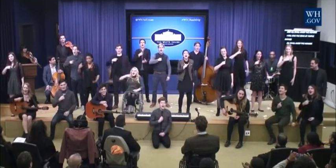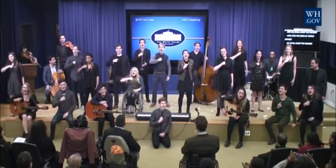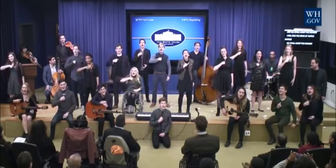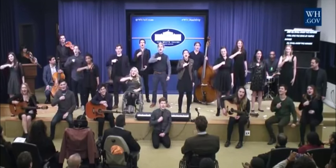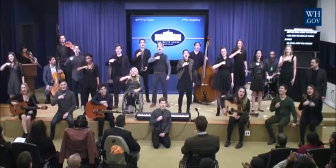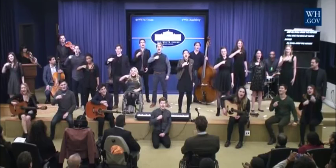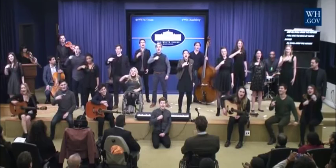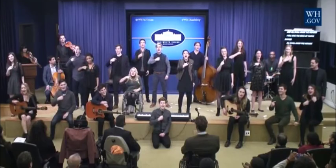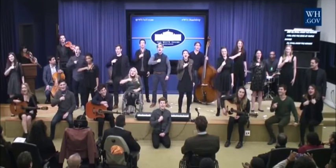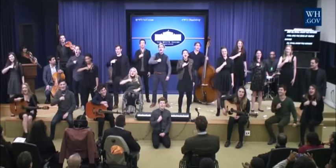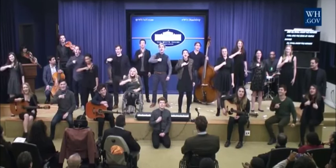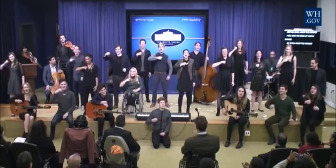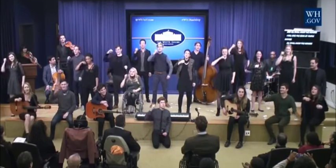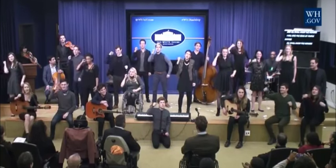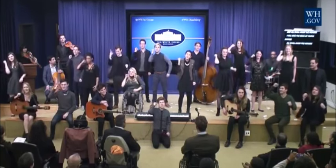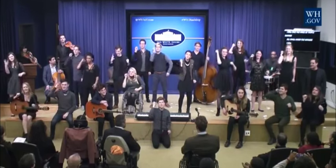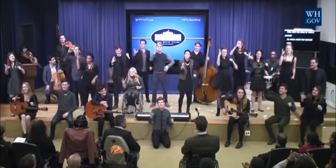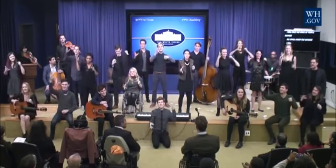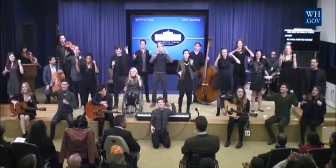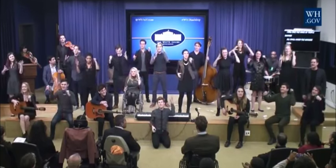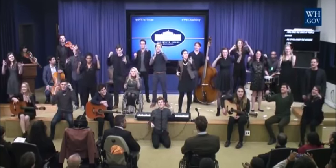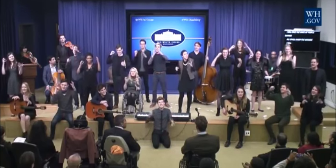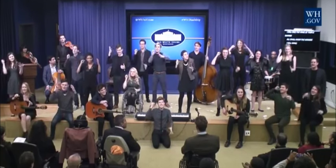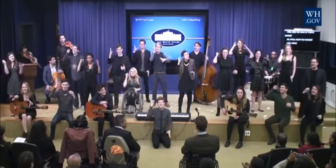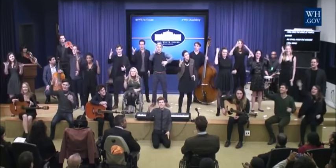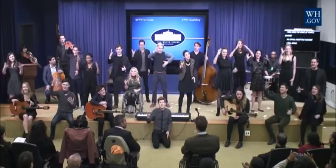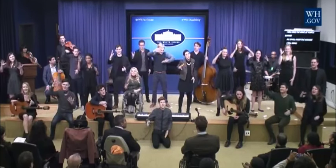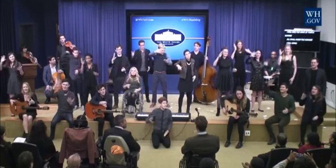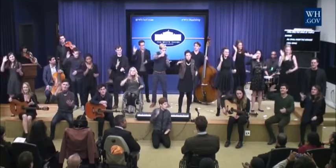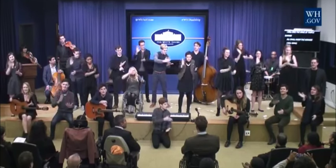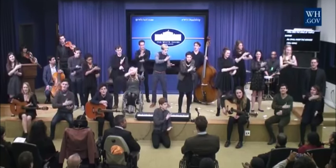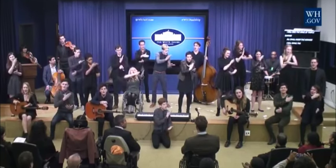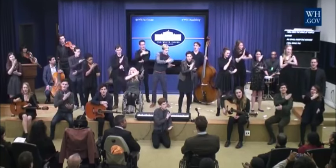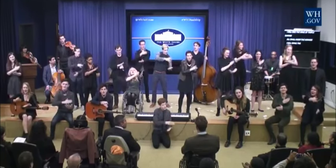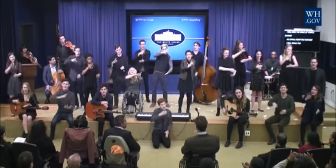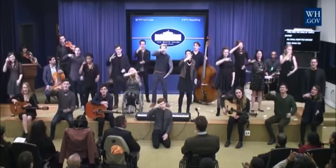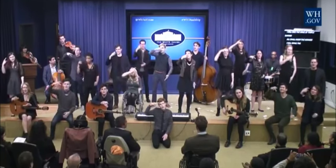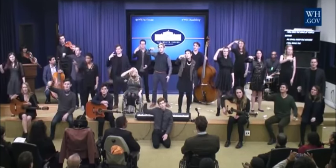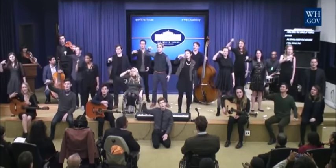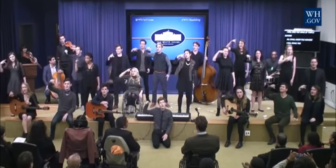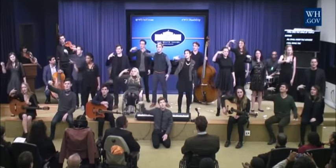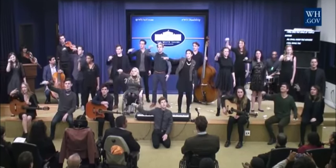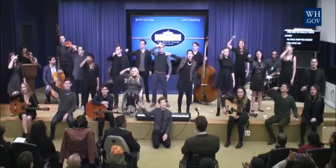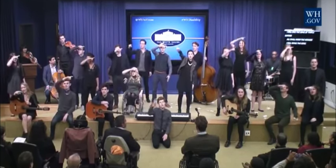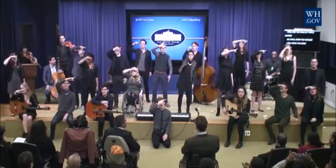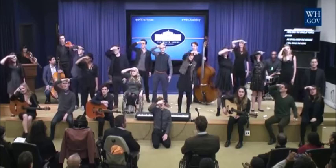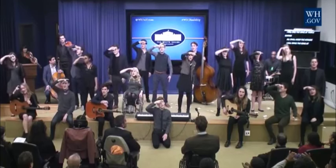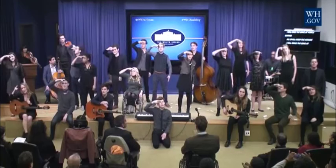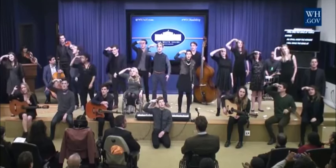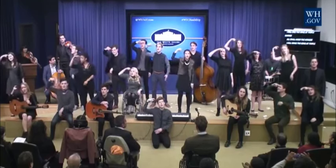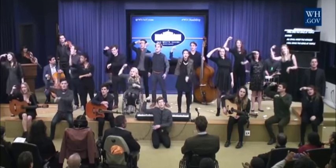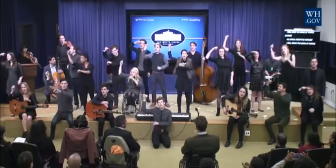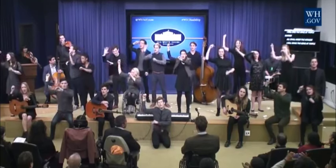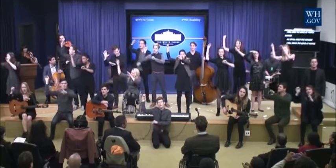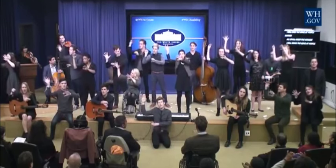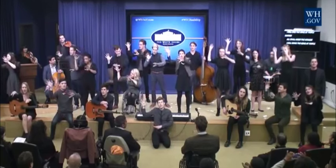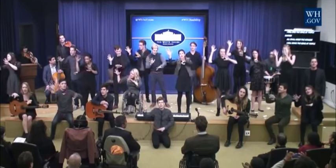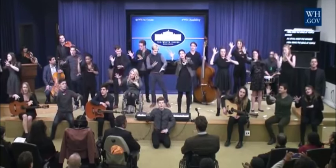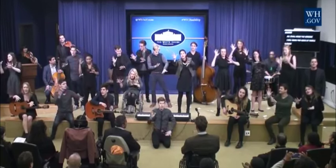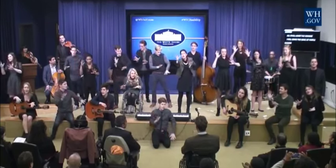I will sing the song of purple summer